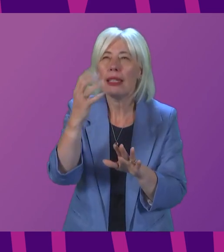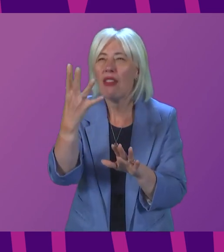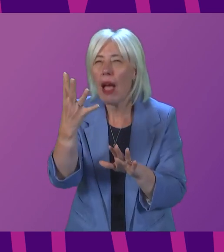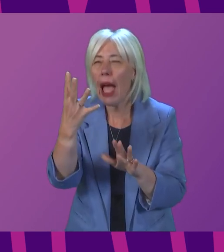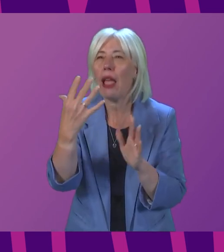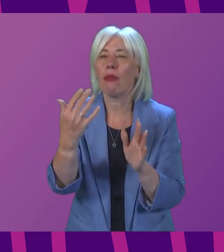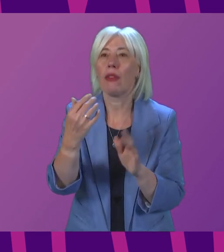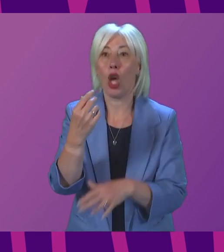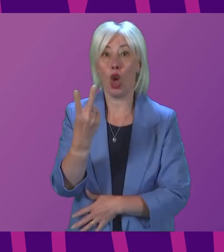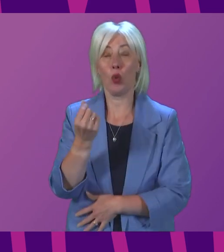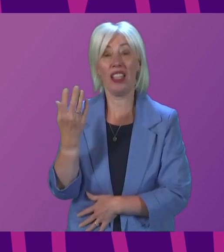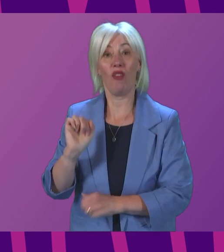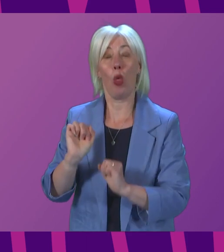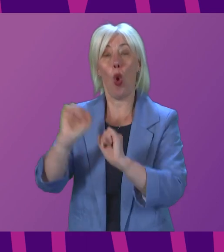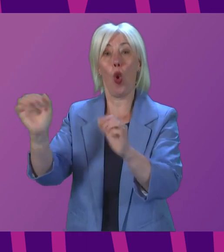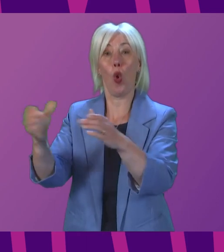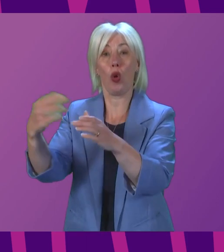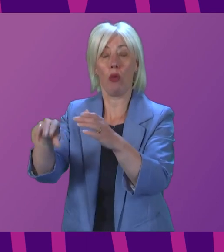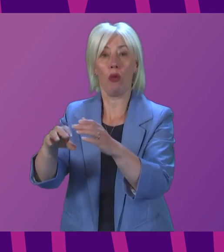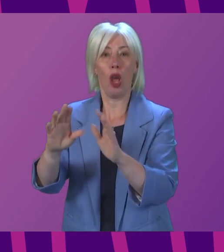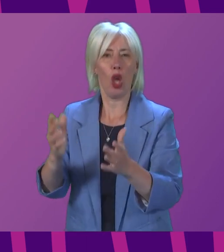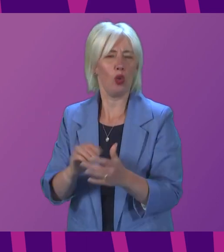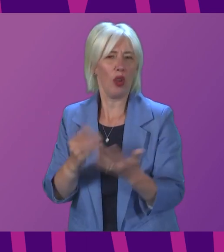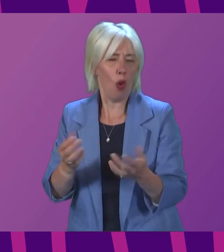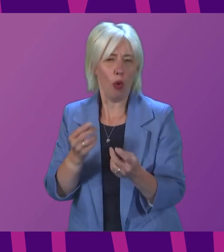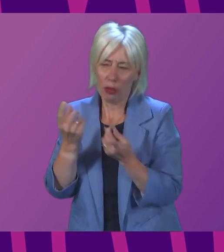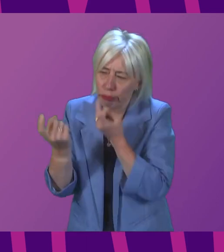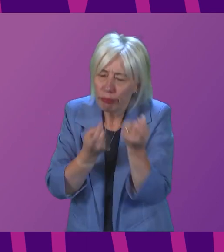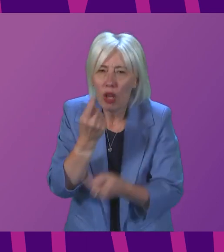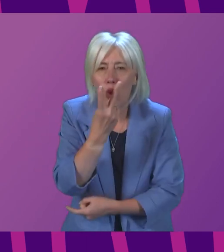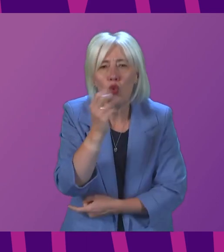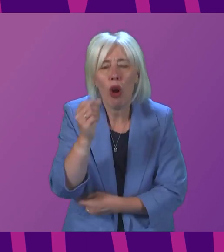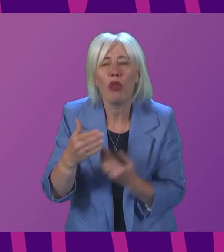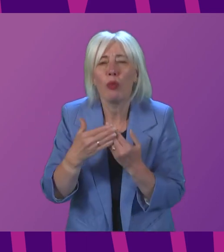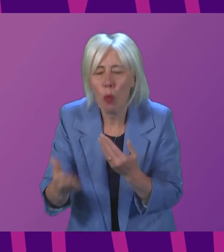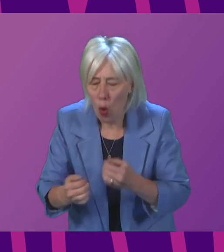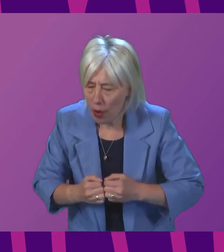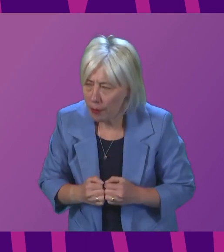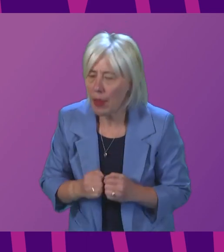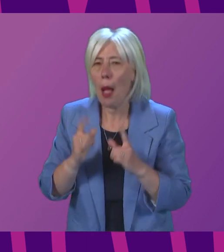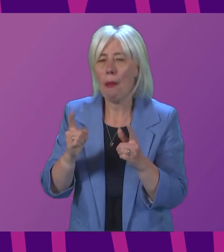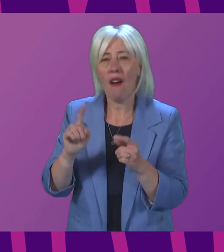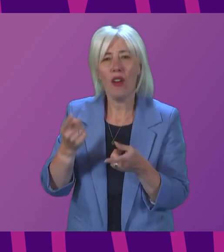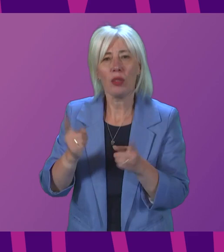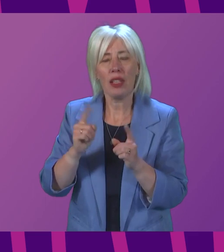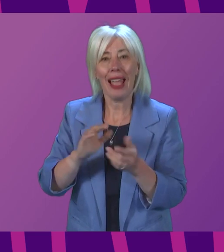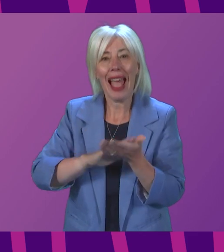come from its own resources—leaving only about 200 to find. Does the First Minister agree that NHS Highland’s staffing problems for its national treatment